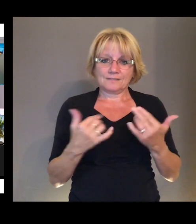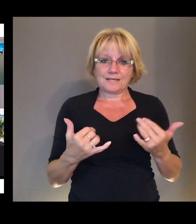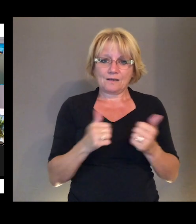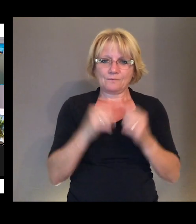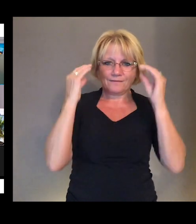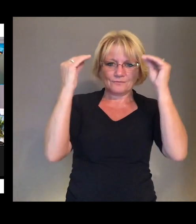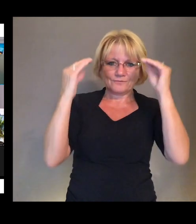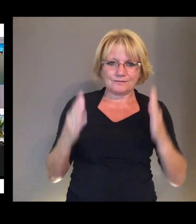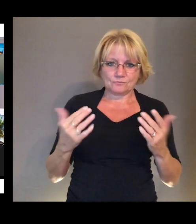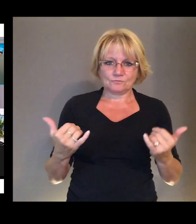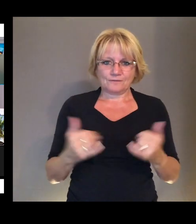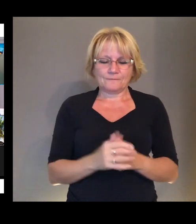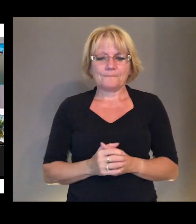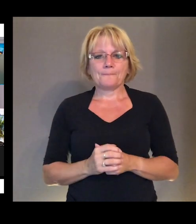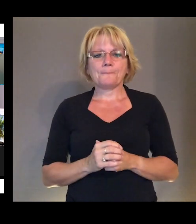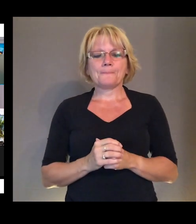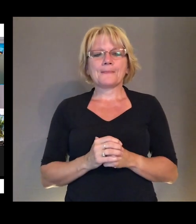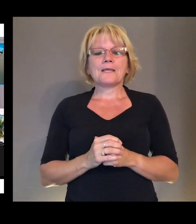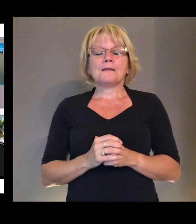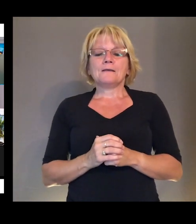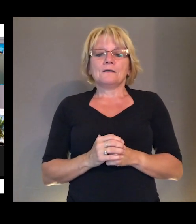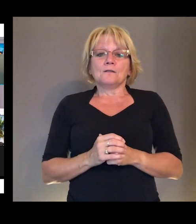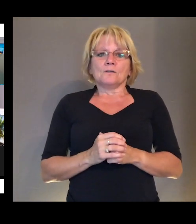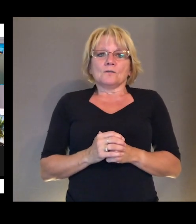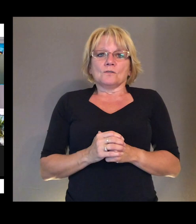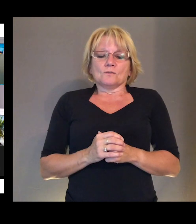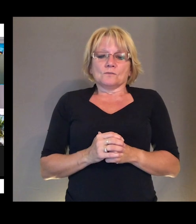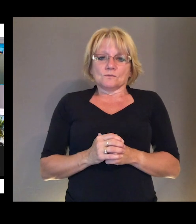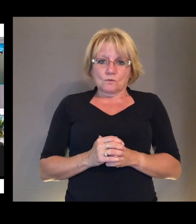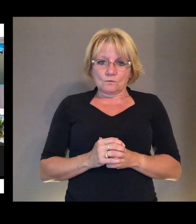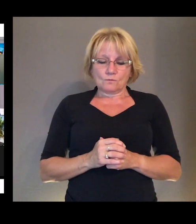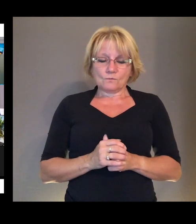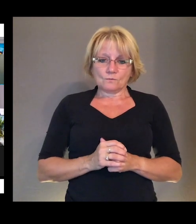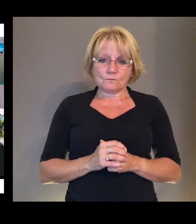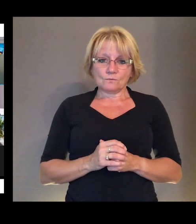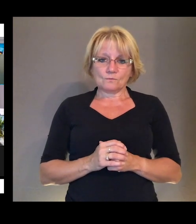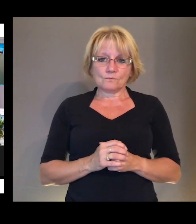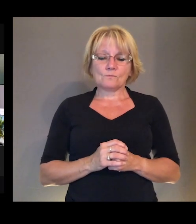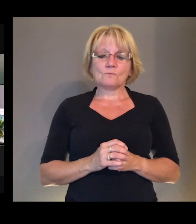we were doing that now for this particular one. So where do we begin and how do we do this?